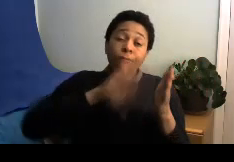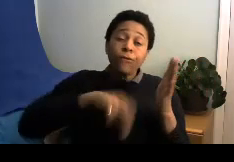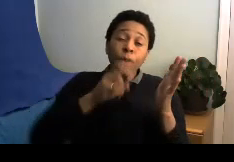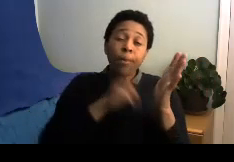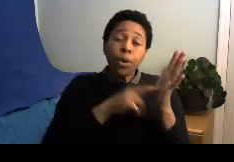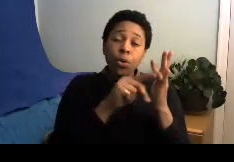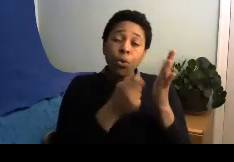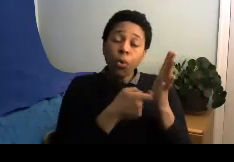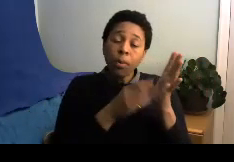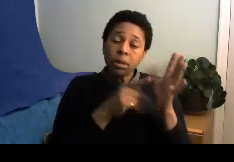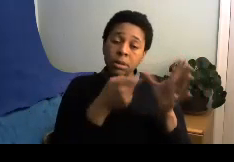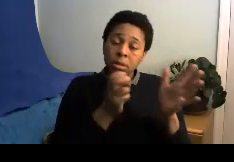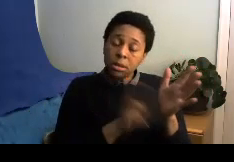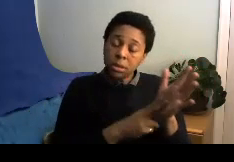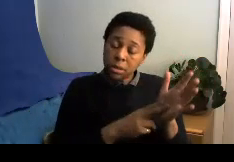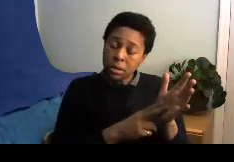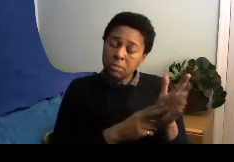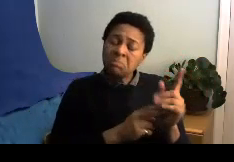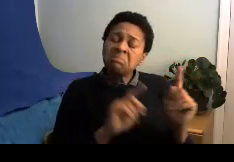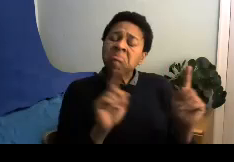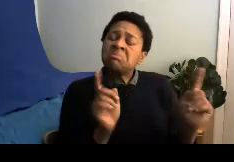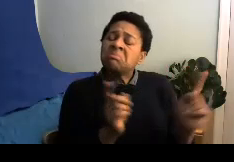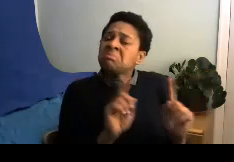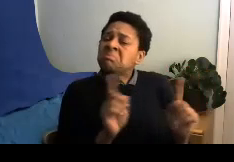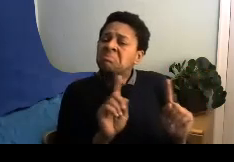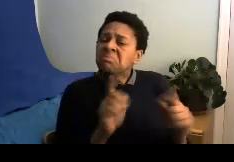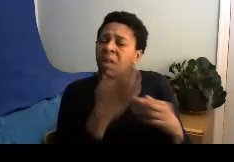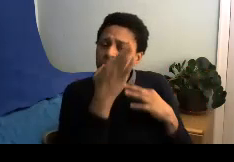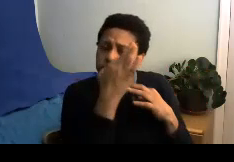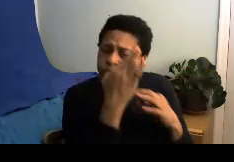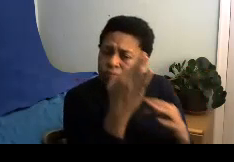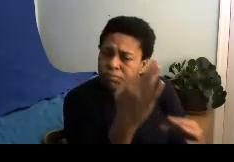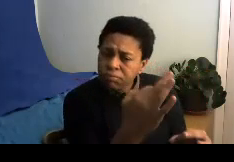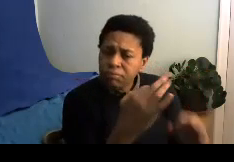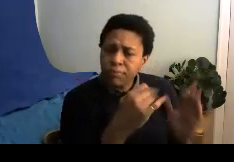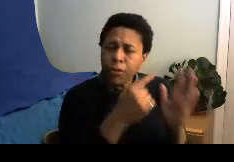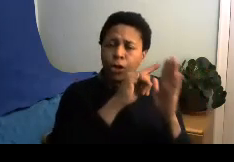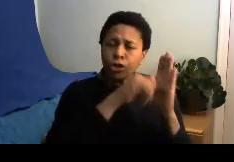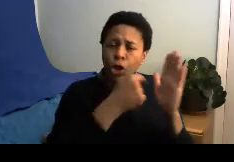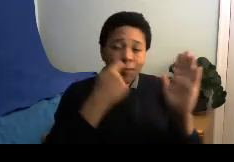pull of the Jehovah's Witness community. And, you know, the